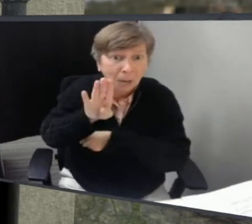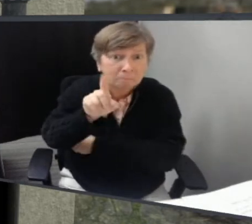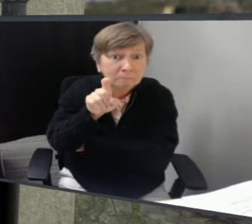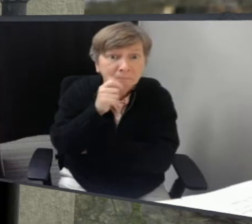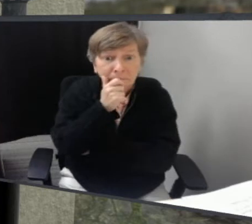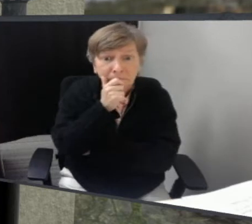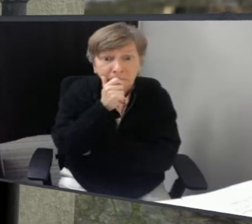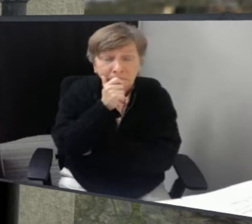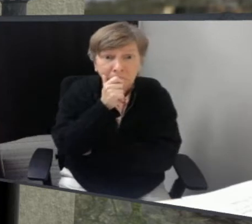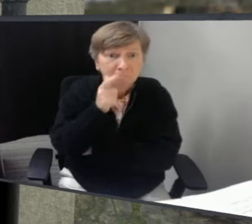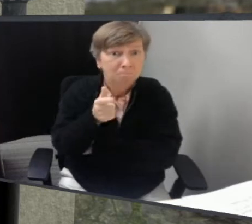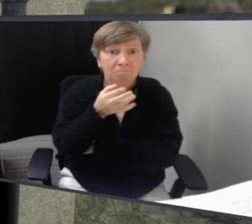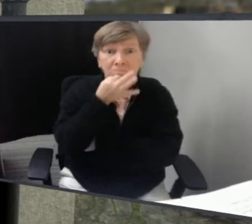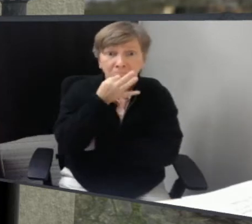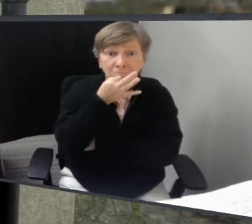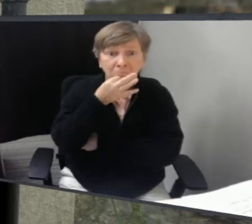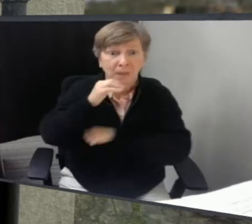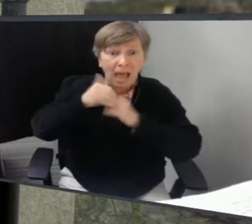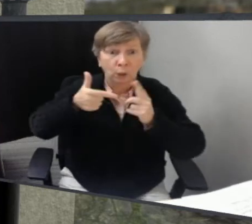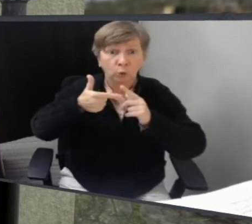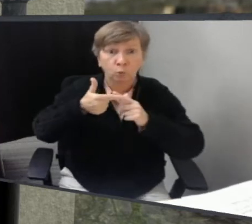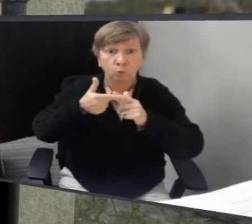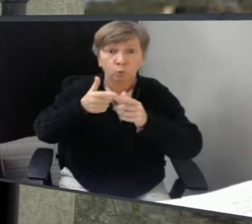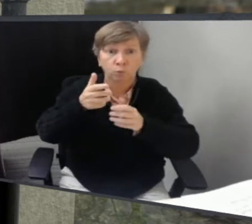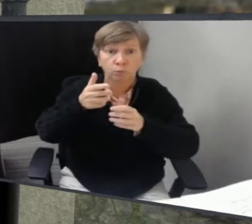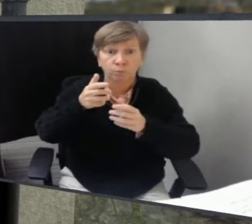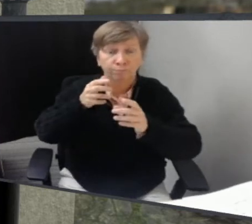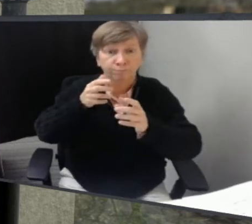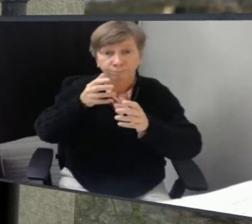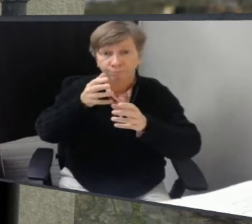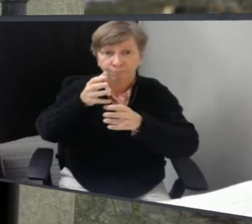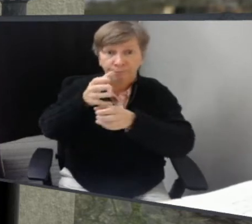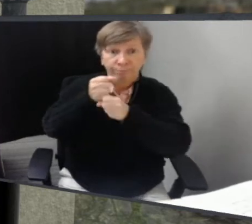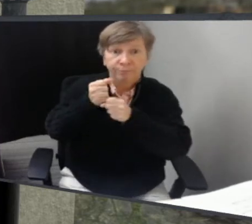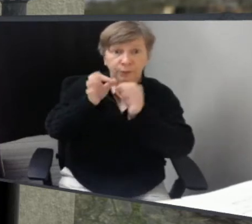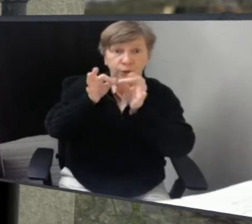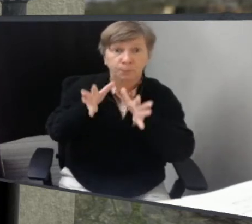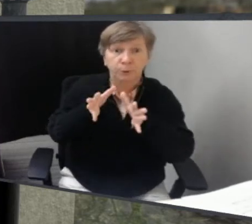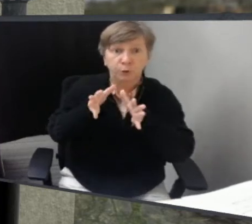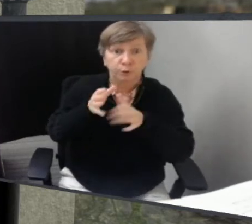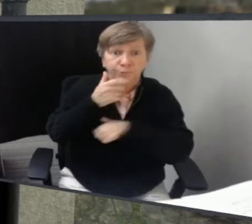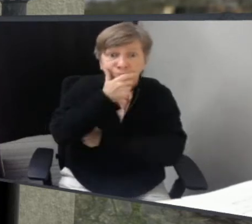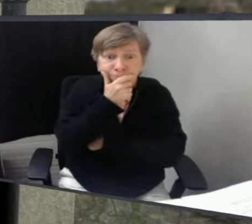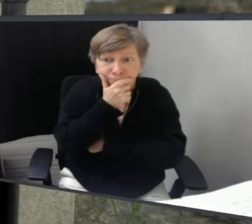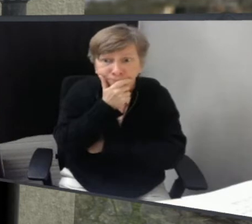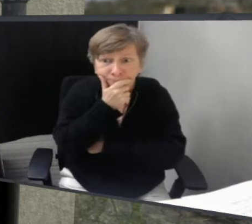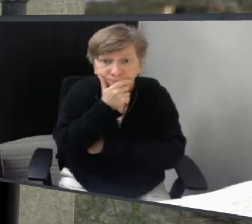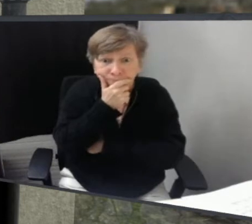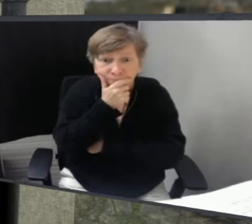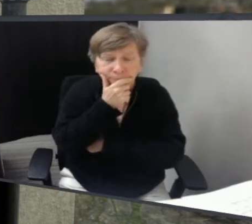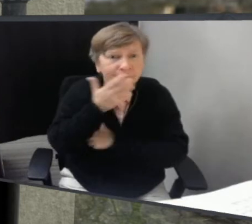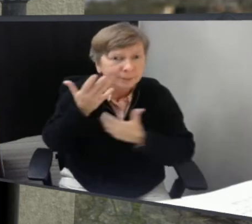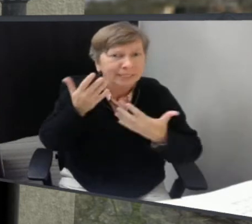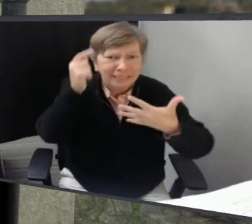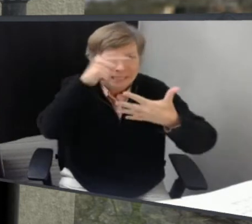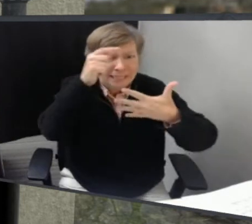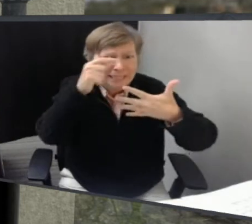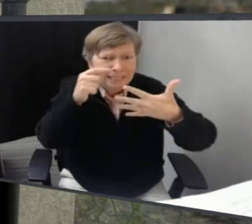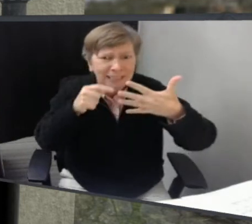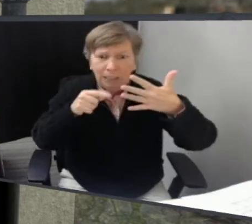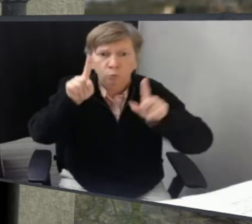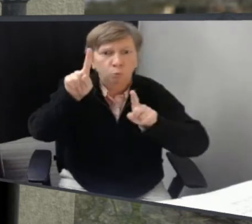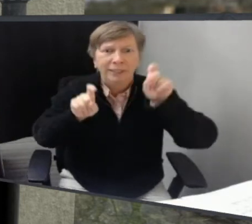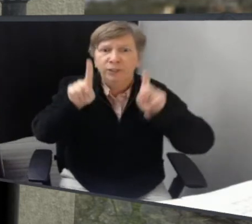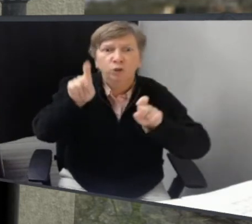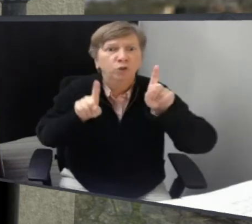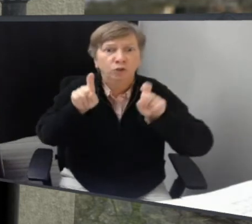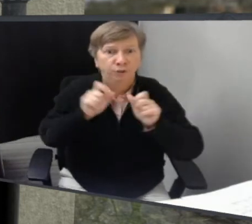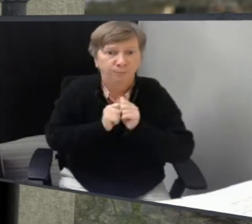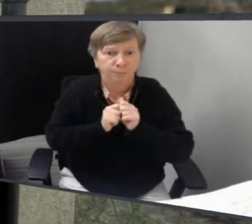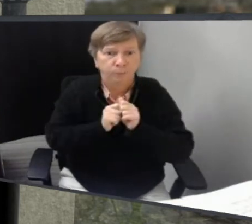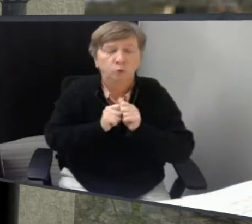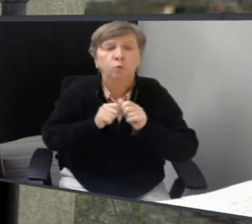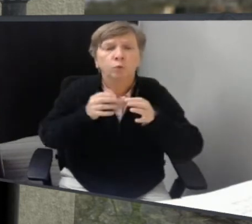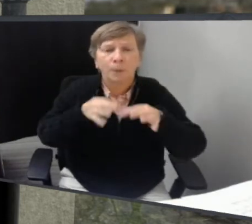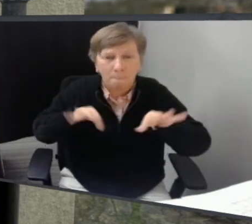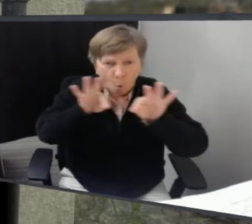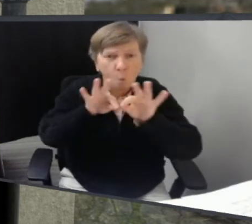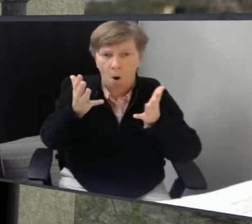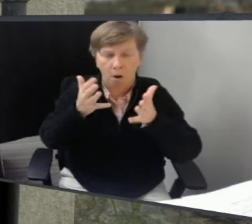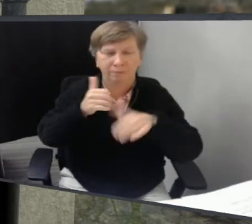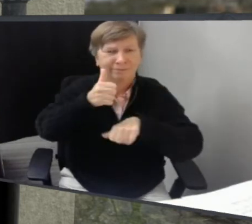and how to help people navigate hubs from the git go. We needed to help them learn how to call the